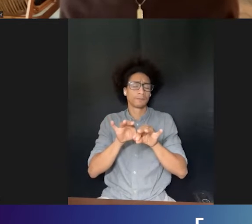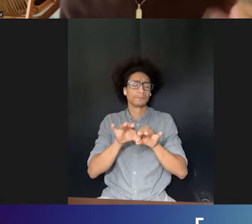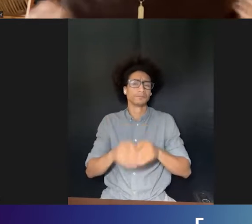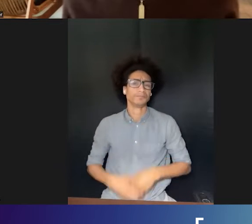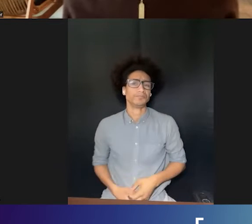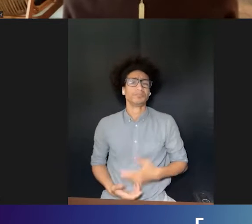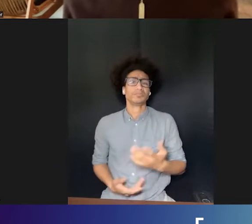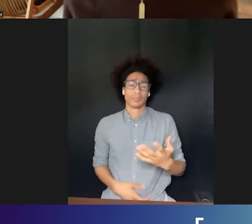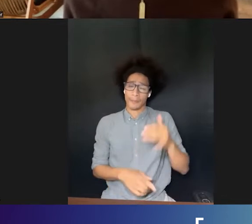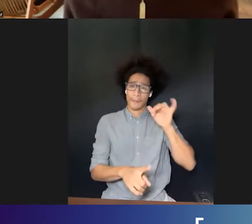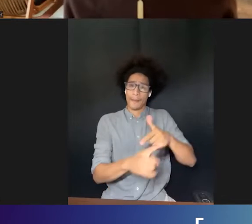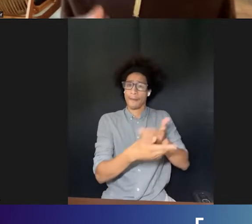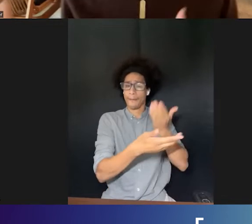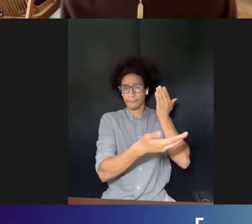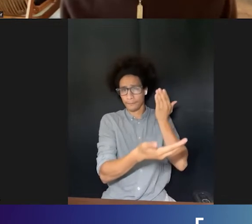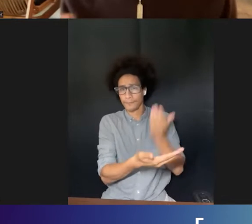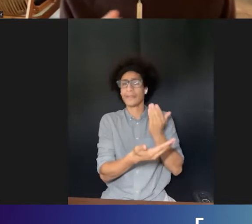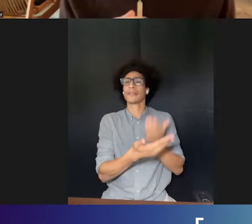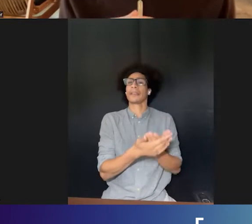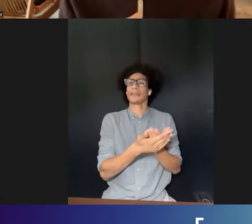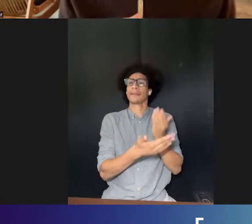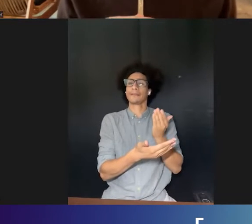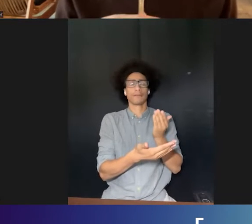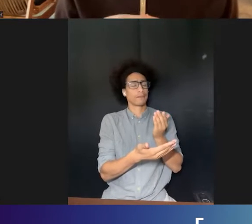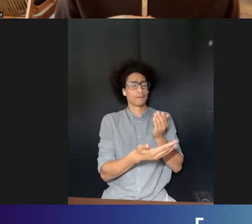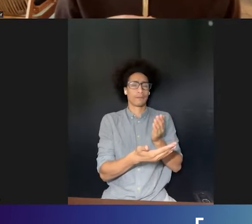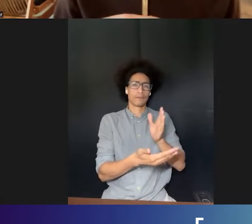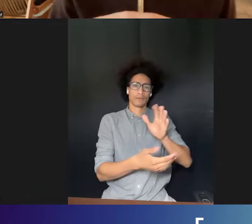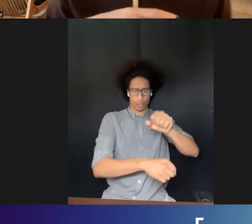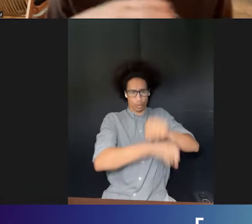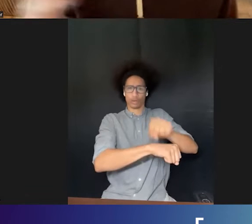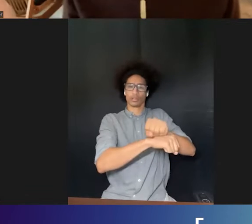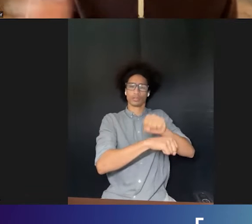a certain kind of work that may be,